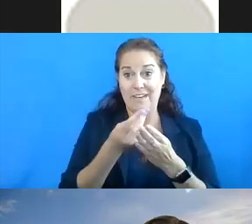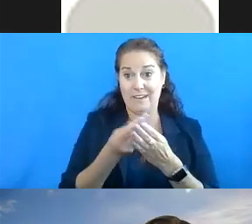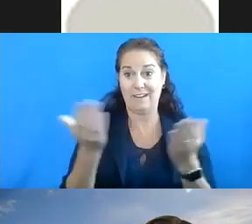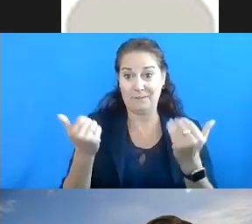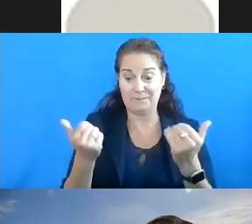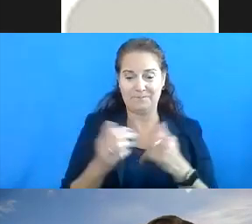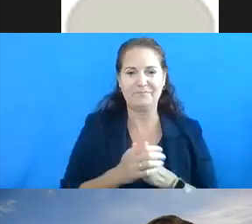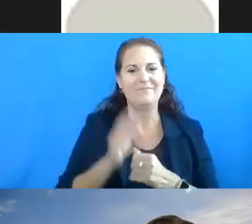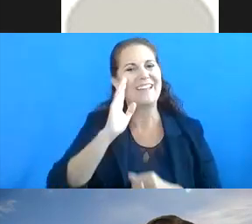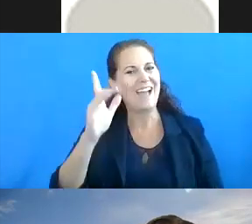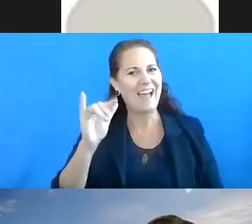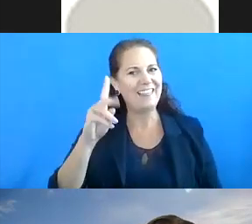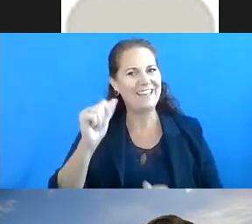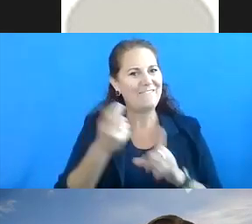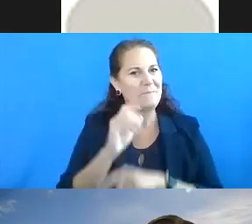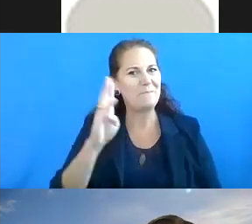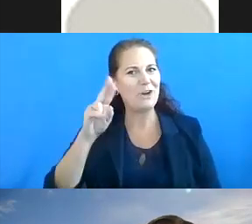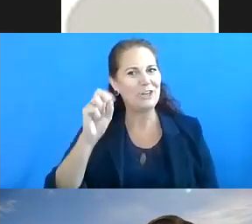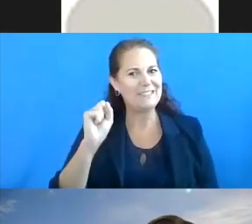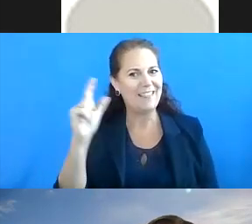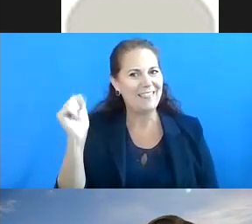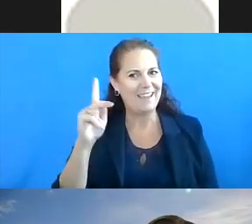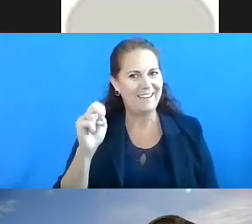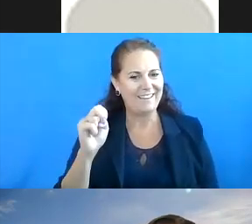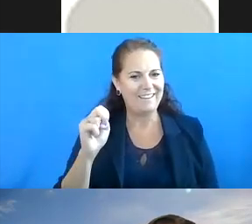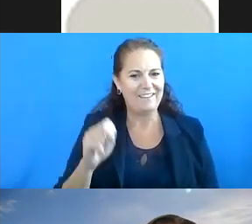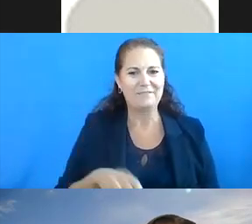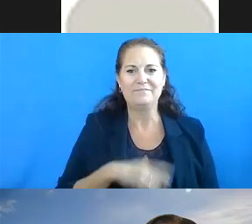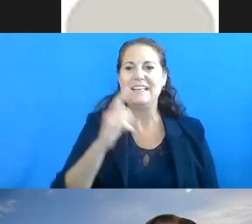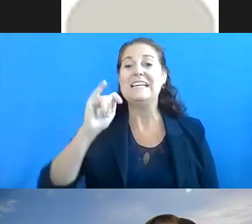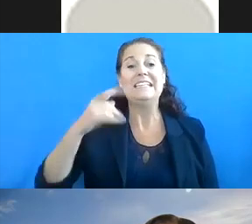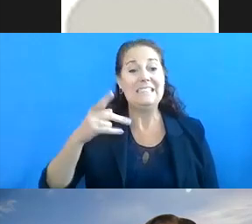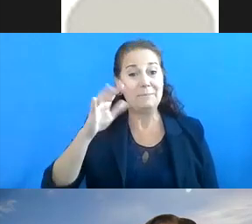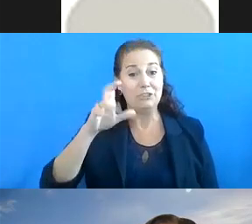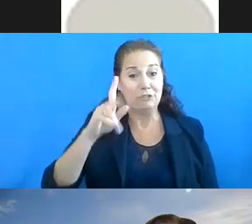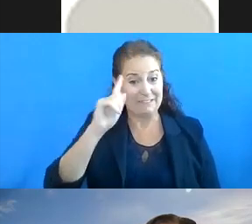Hi Linda from Burns Lake. Tips and tricks for a successful proposal writing,